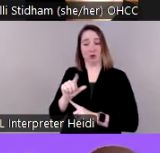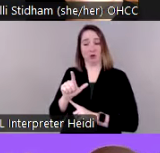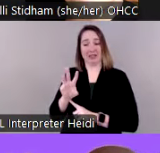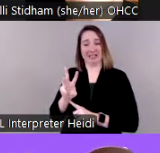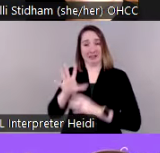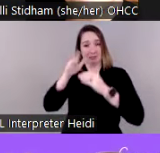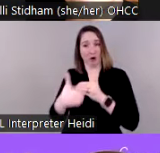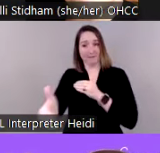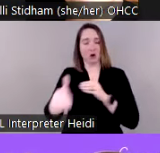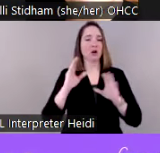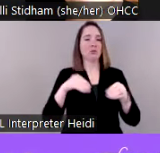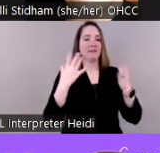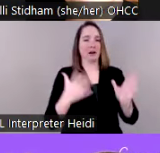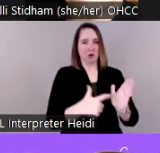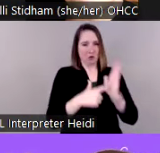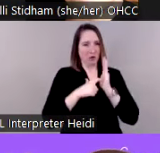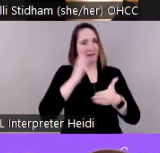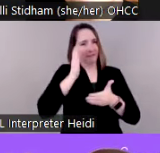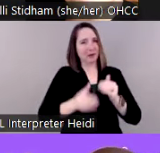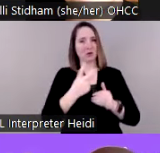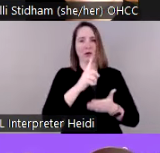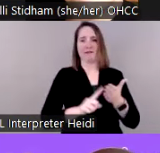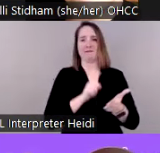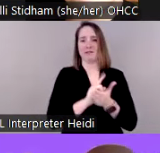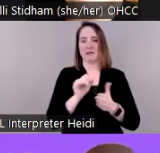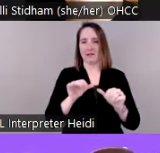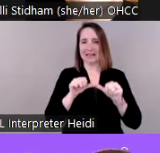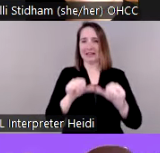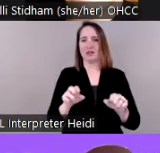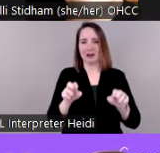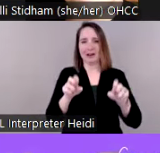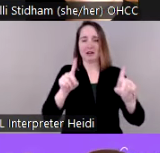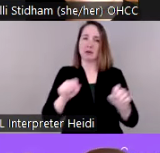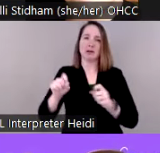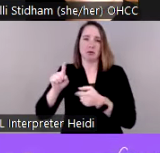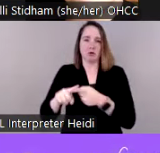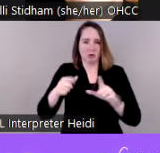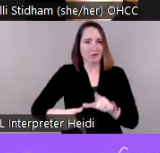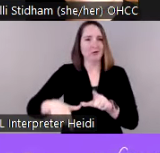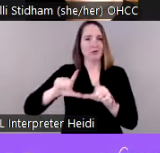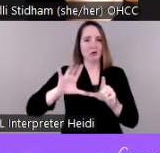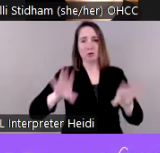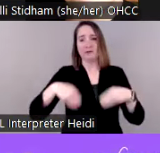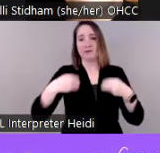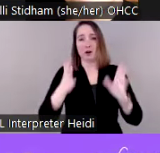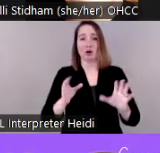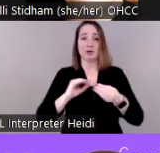providers need to complete the 12 hours of continuing education in order to